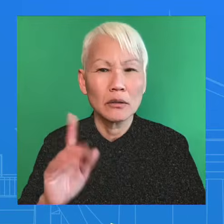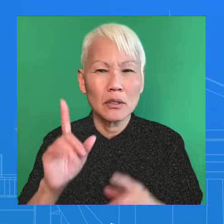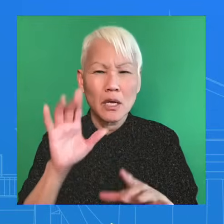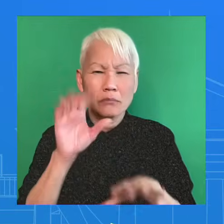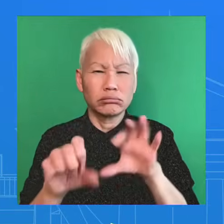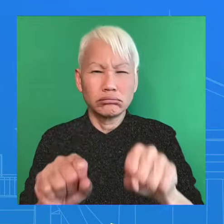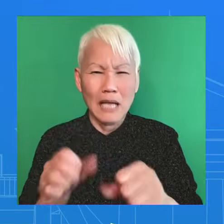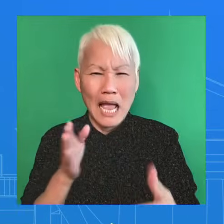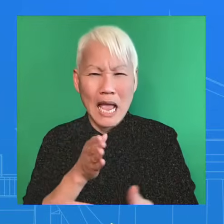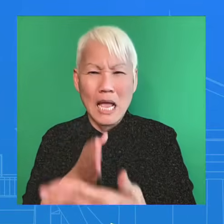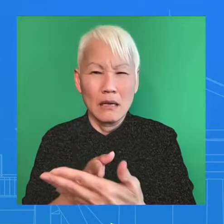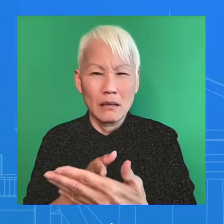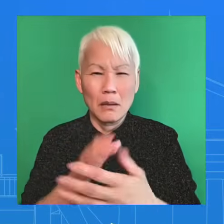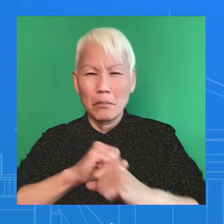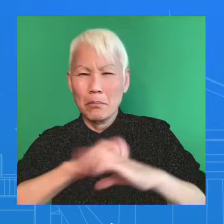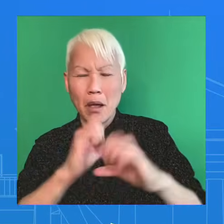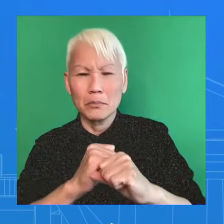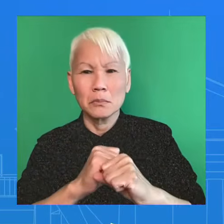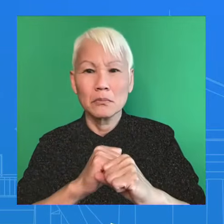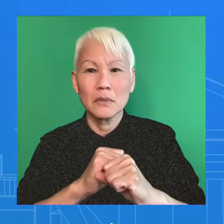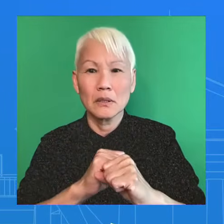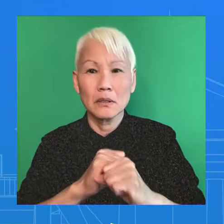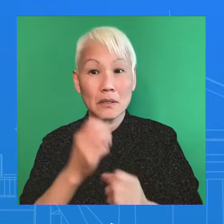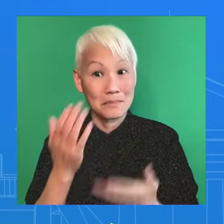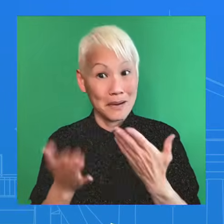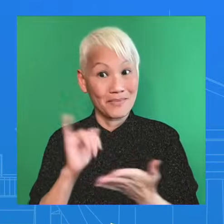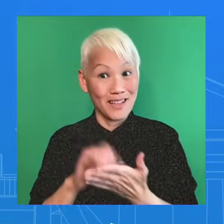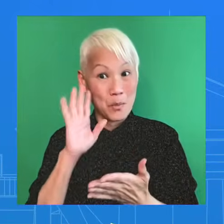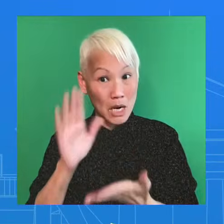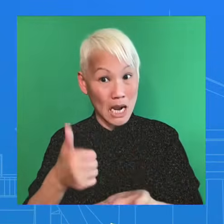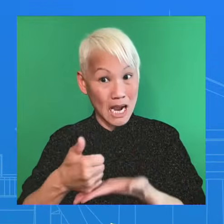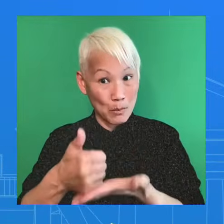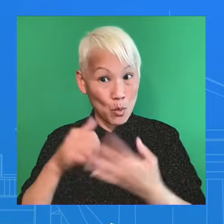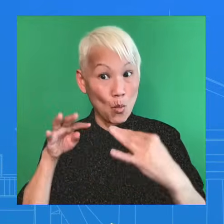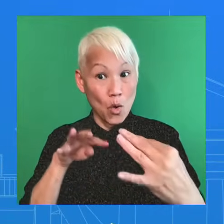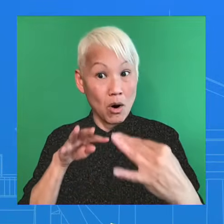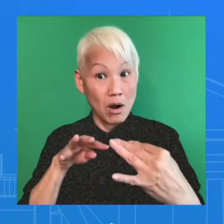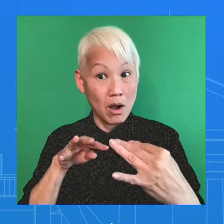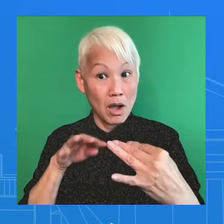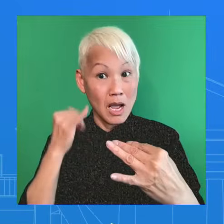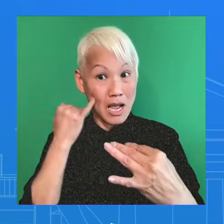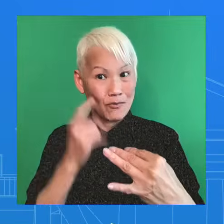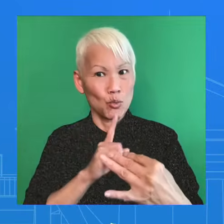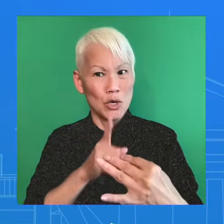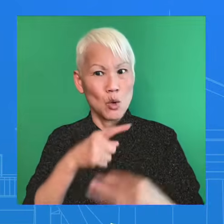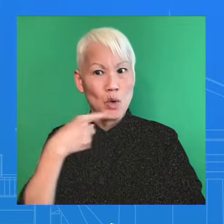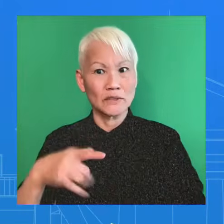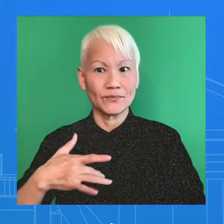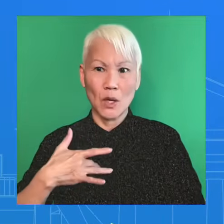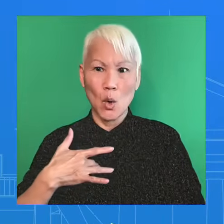that it has inflicted on Ukrainian territory? Mr. Kirby: We have been pretty consistent about about this, James. We don't --